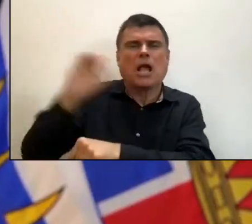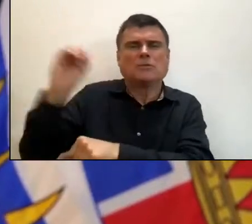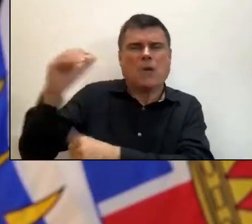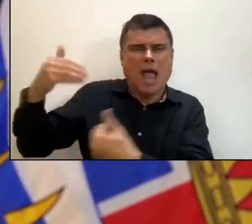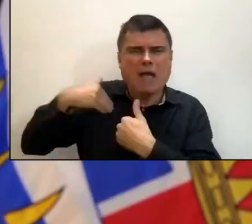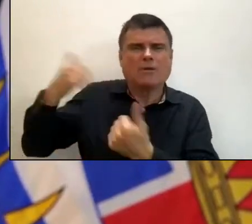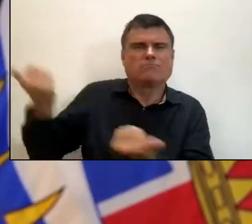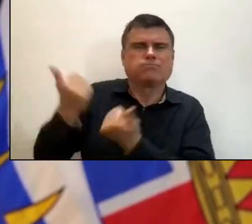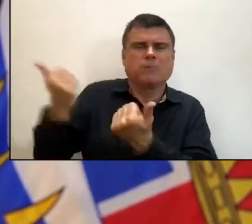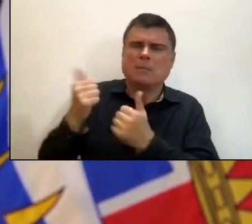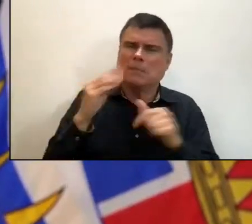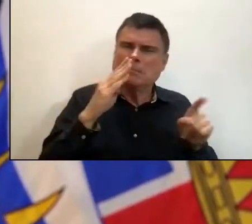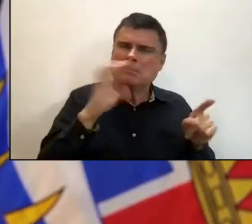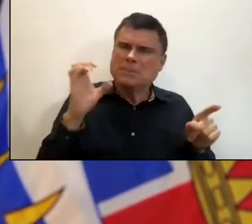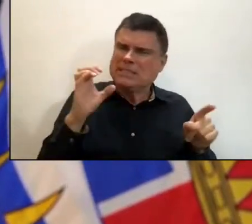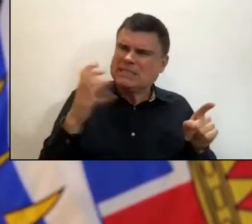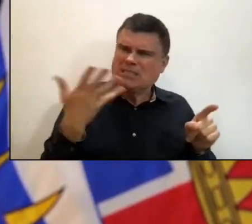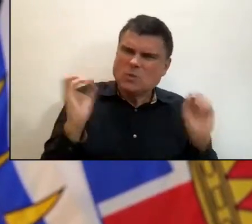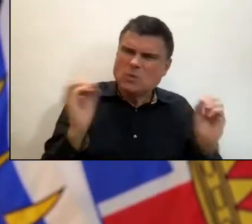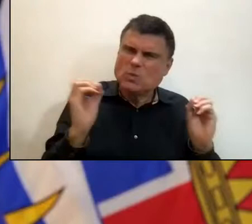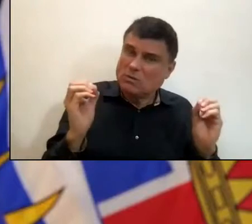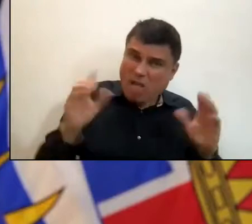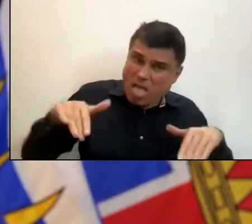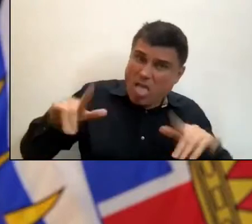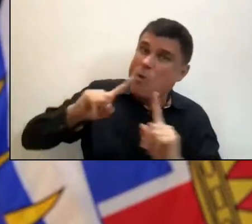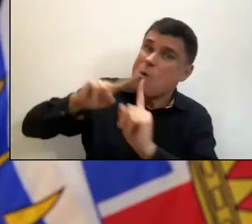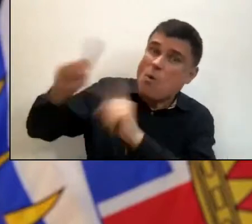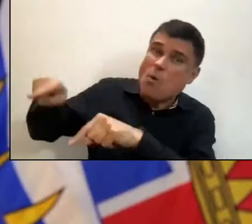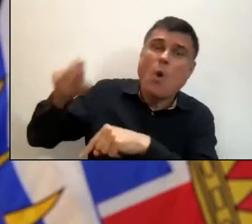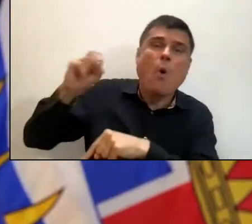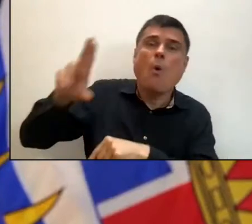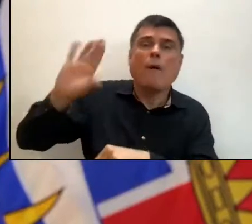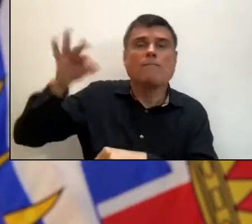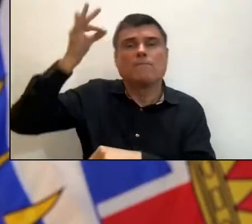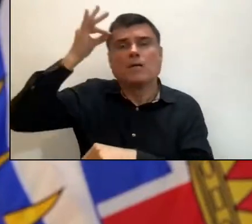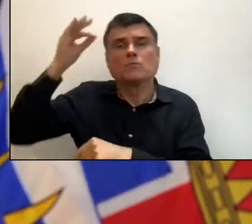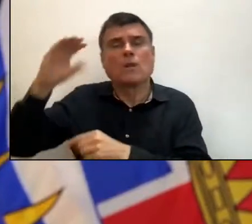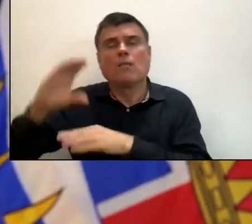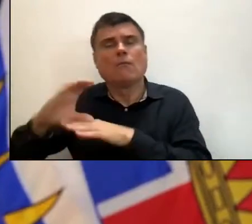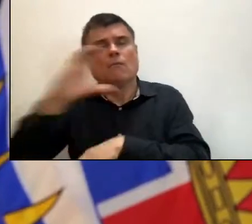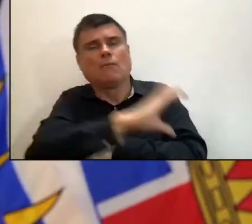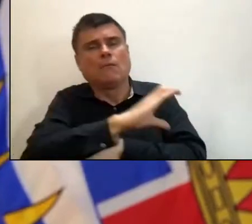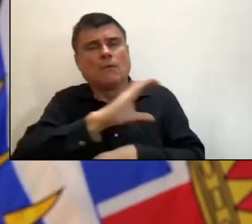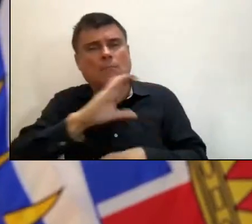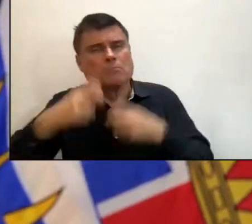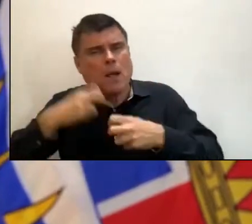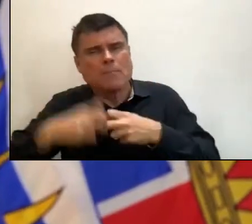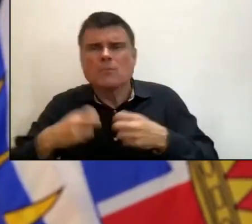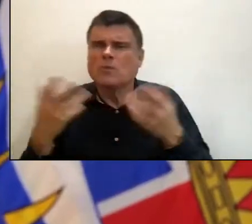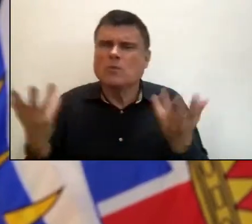was it about how the Federal Government gave them out? It's a combination of things.